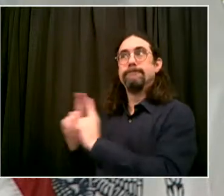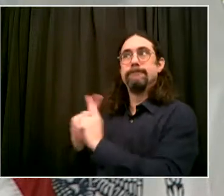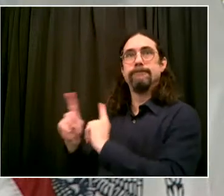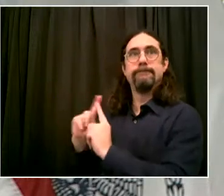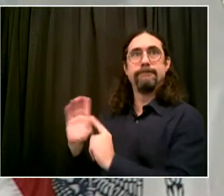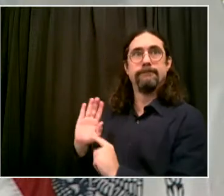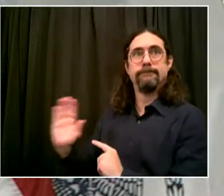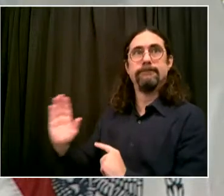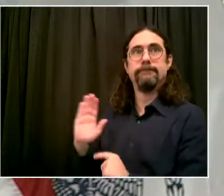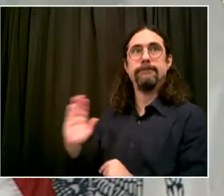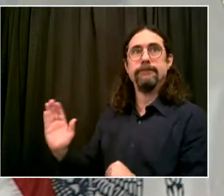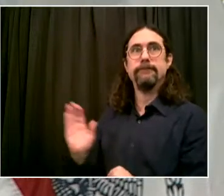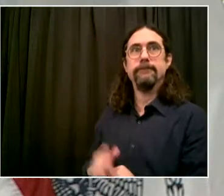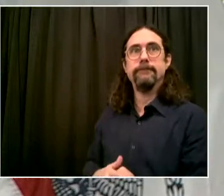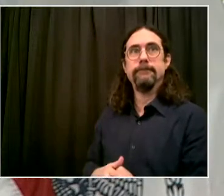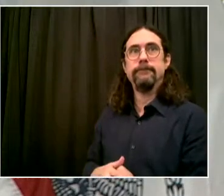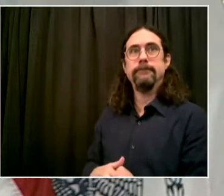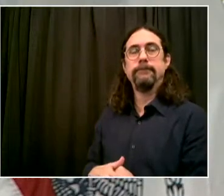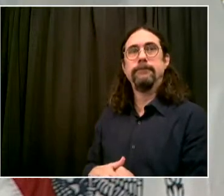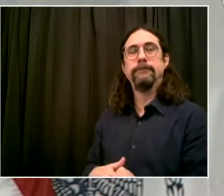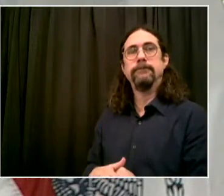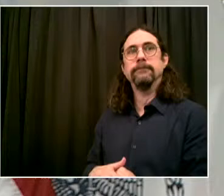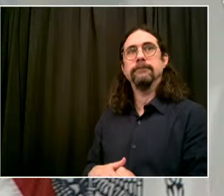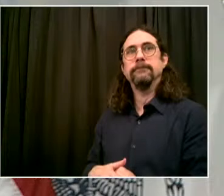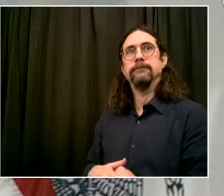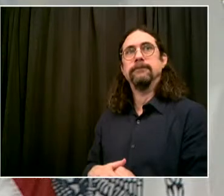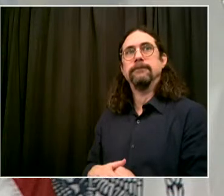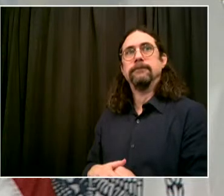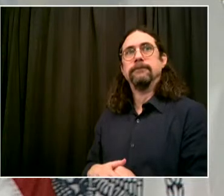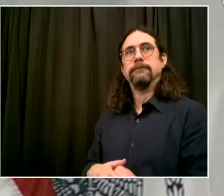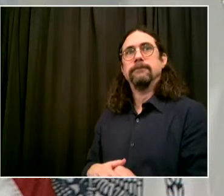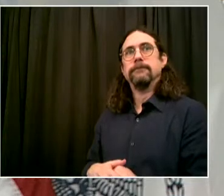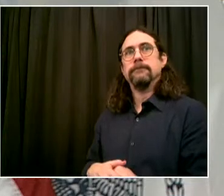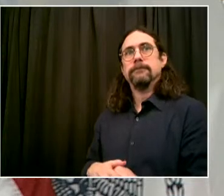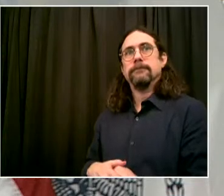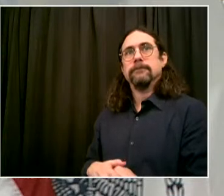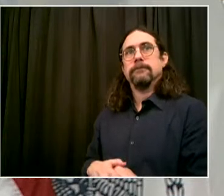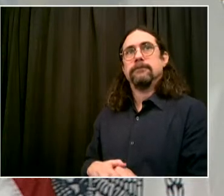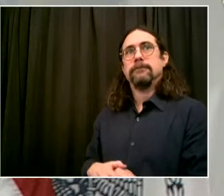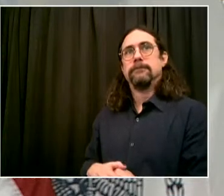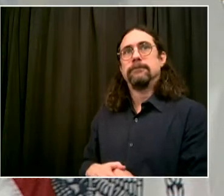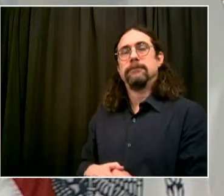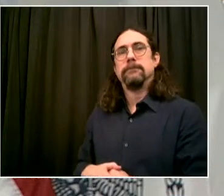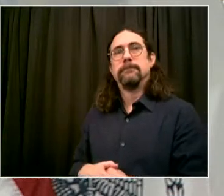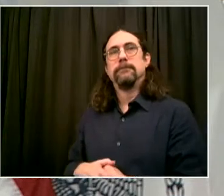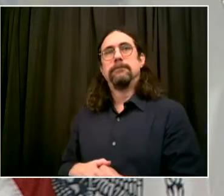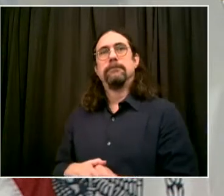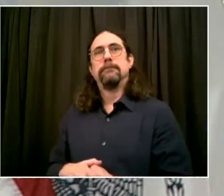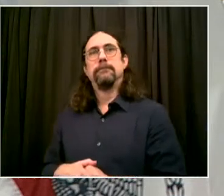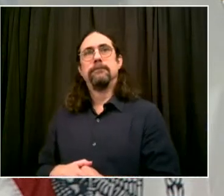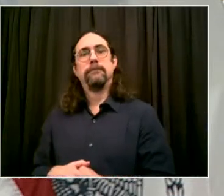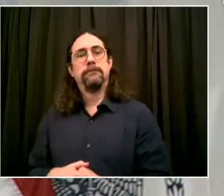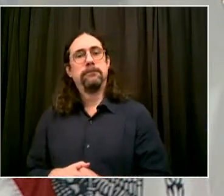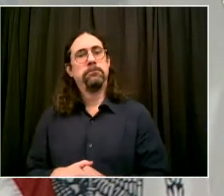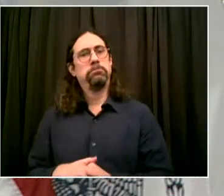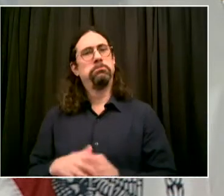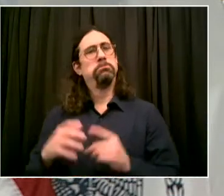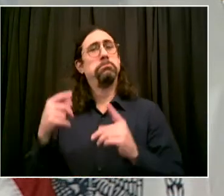READY. BUT I CAN SAY, I CAME AWAY WITH THE CONVERSATION